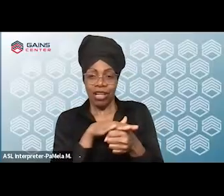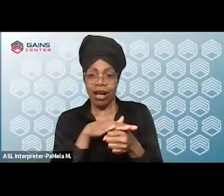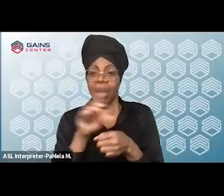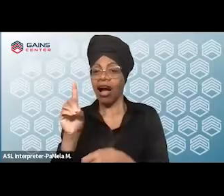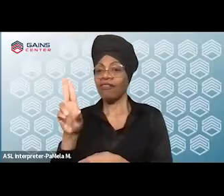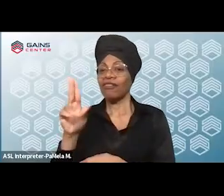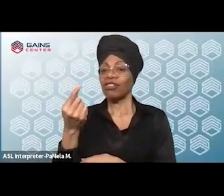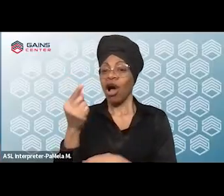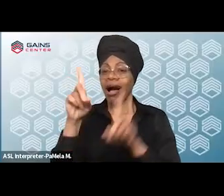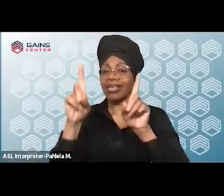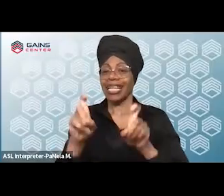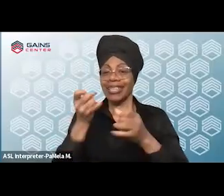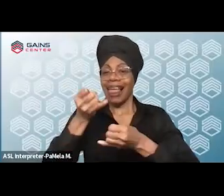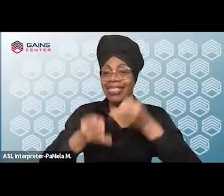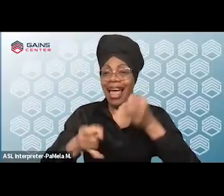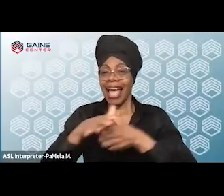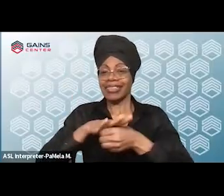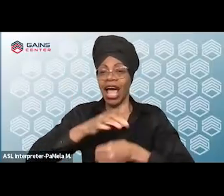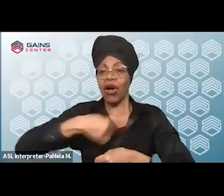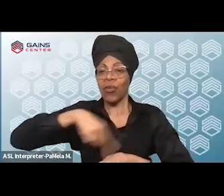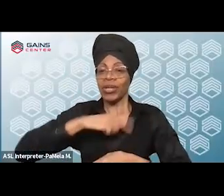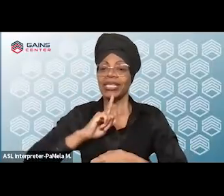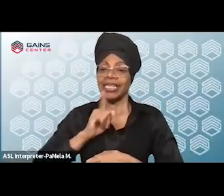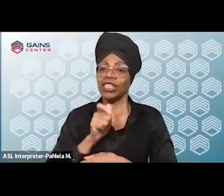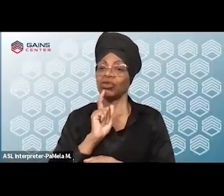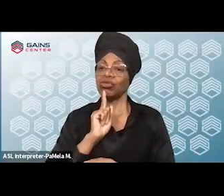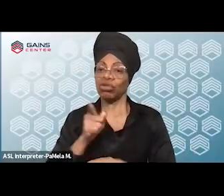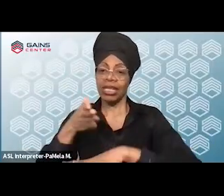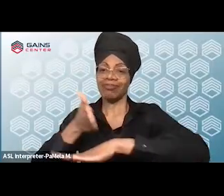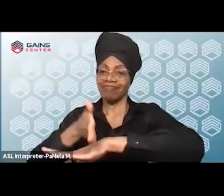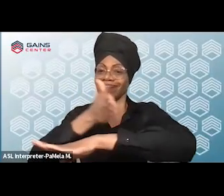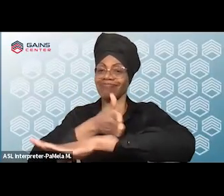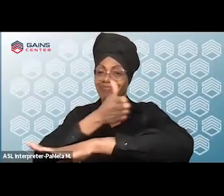in which we need to kind of clean up our house and really do some things differently